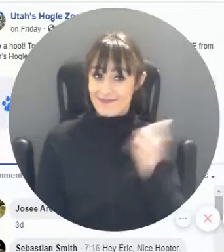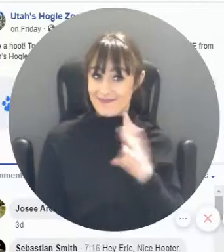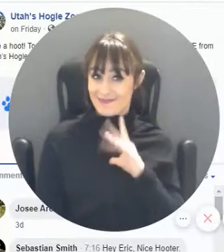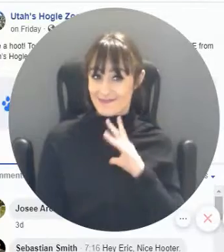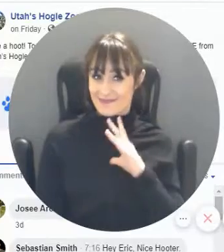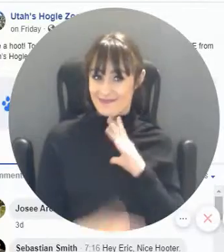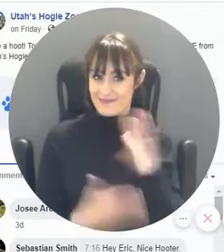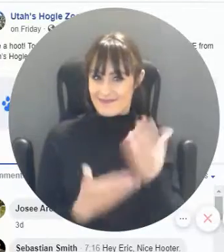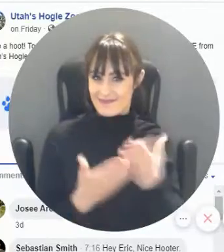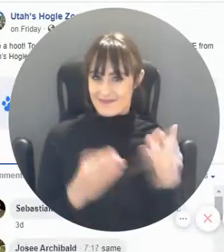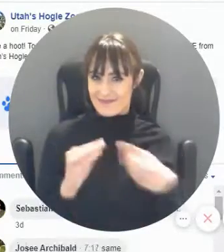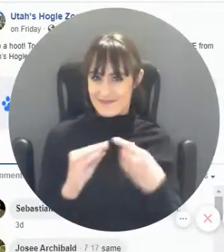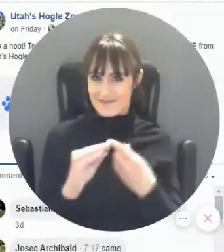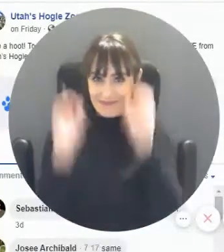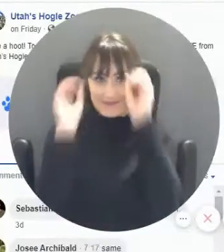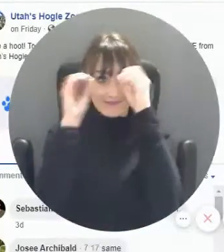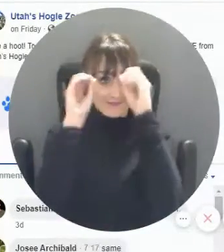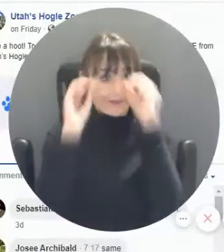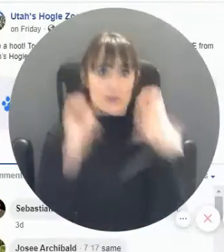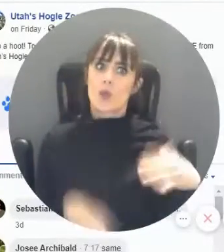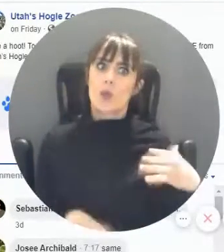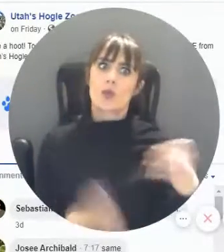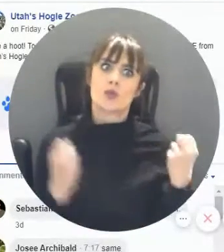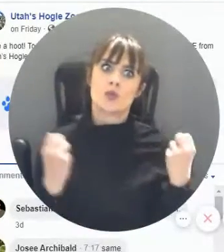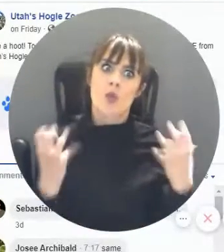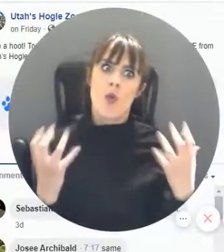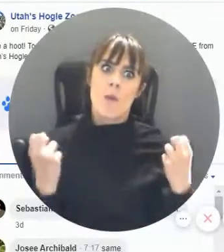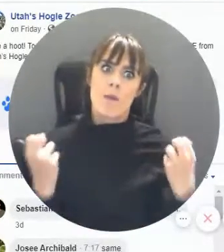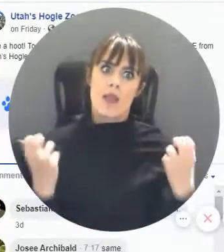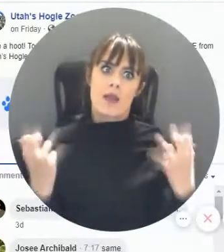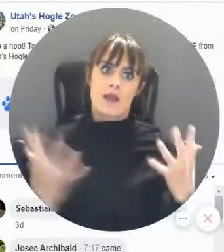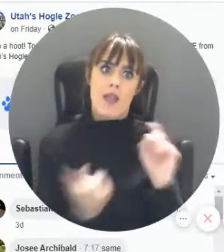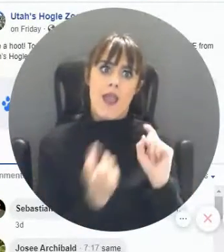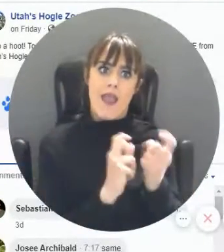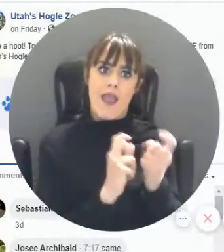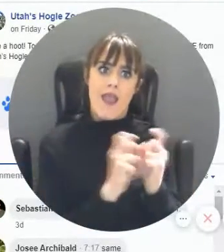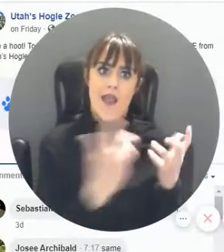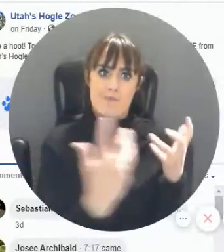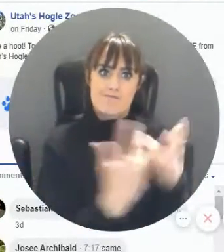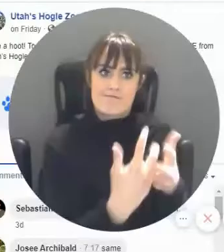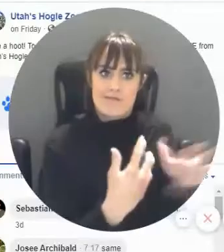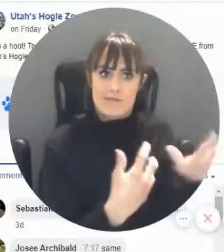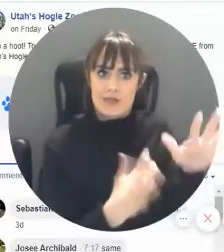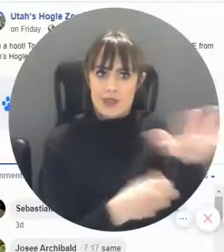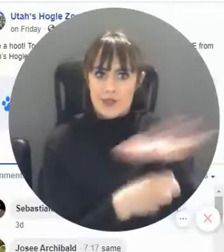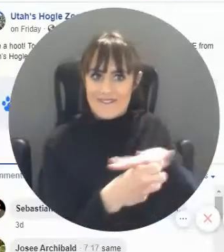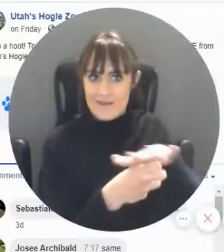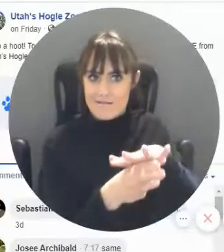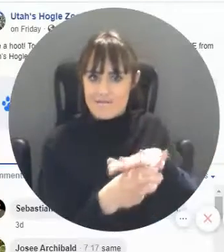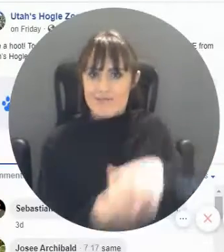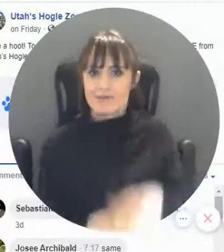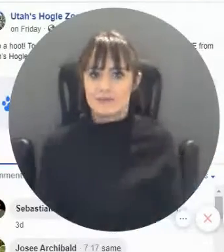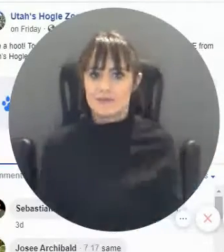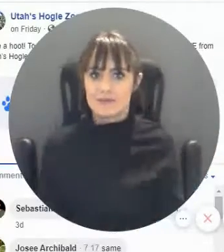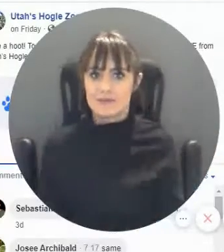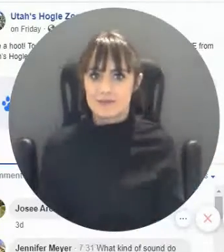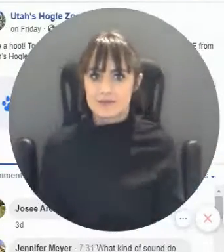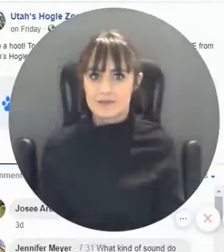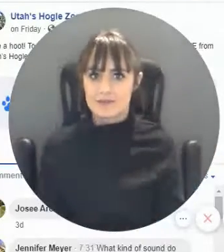Autumn: Yeah, they have so many adaptations, I can talk about that forever. (Other voice): We were wondering about those head movements.